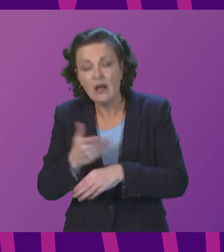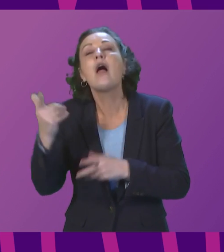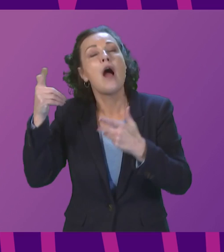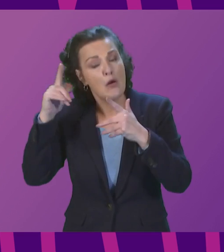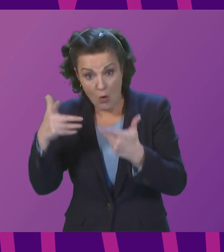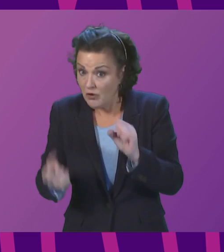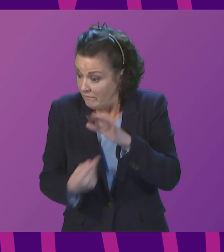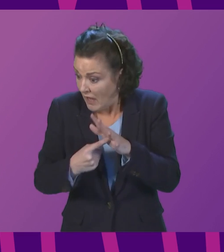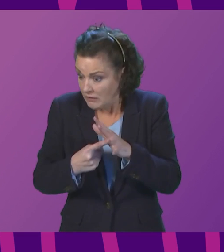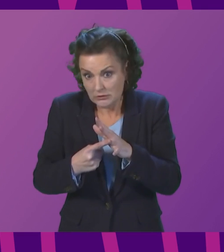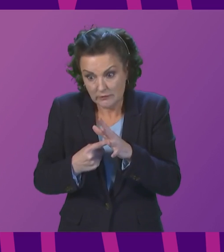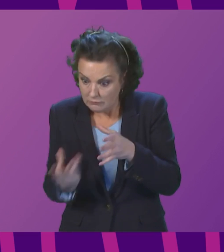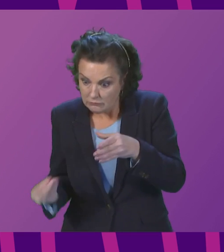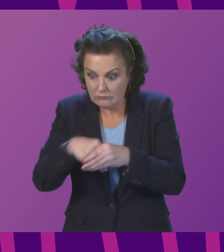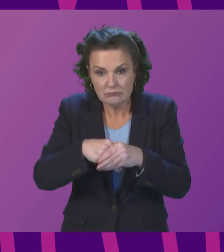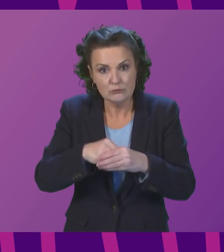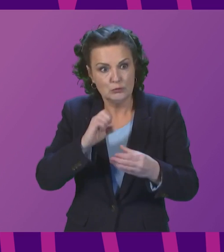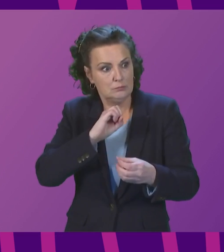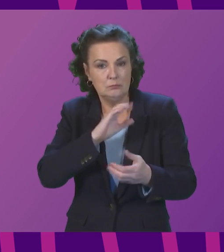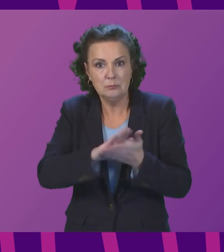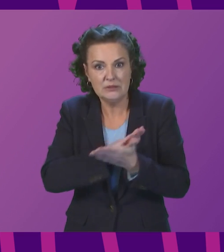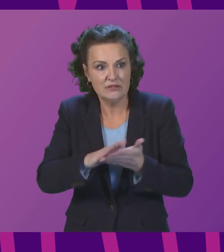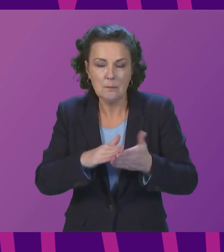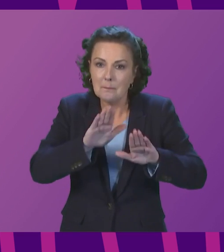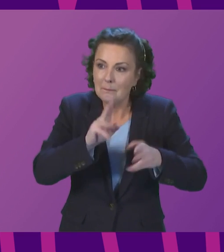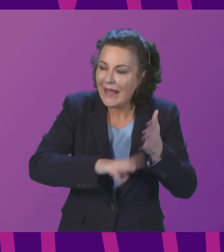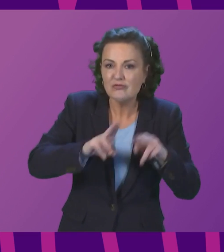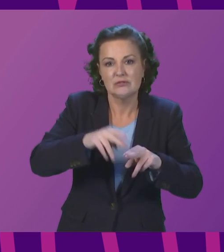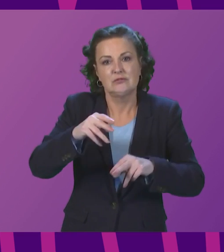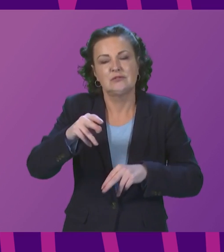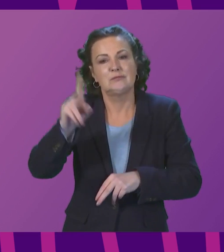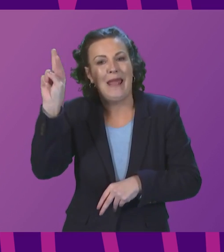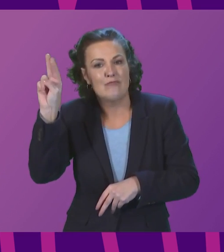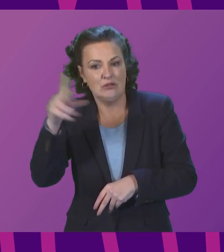of that, and are increasing choice and flexibility for parents. I thank everybody across the sector for that.